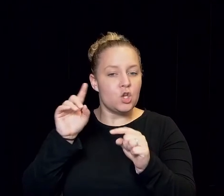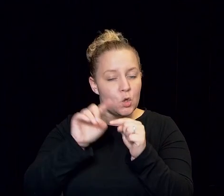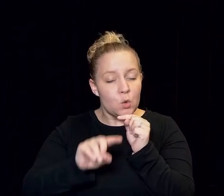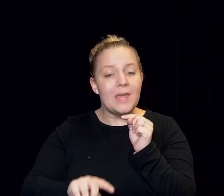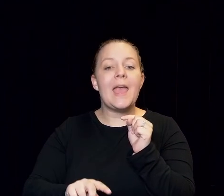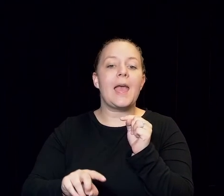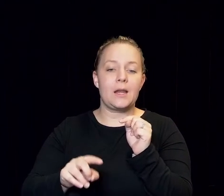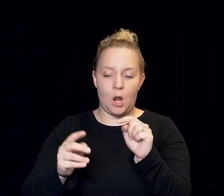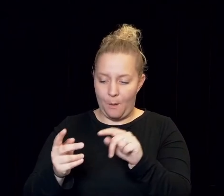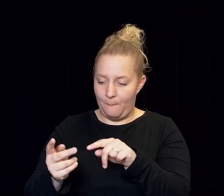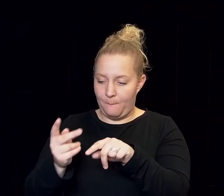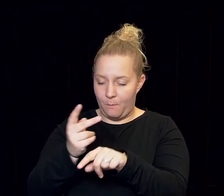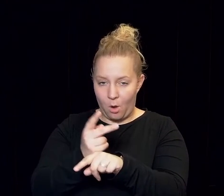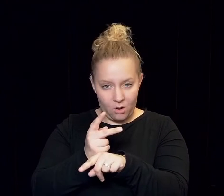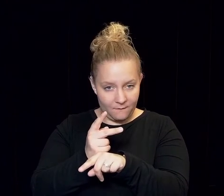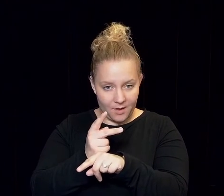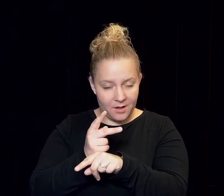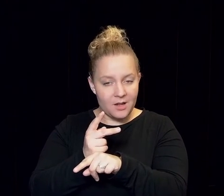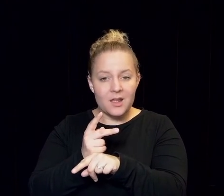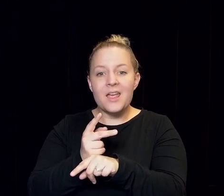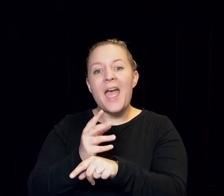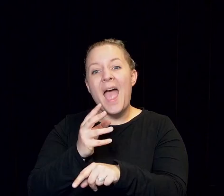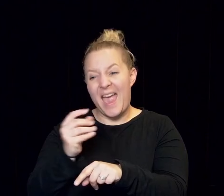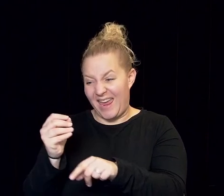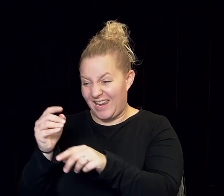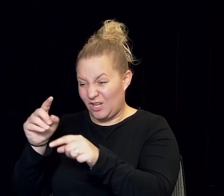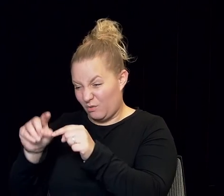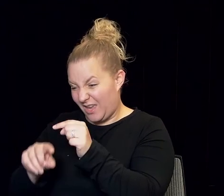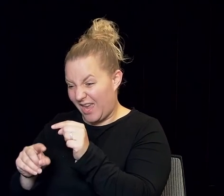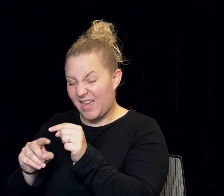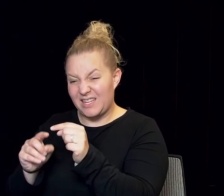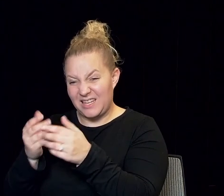And you're going to find out you cannot divide mixed numbers either. So, you're going